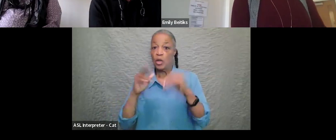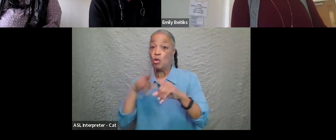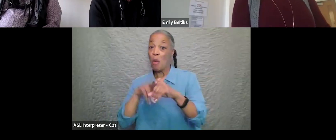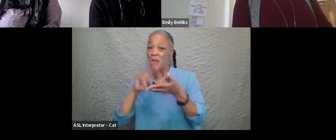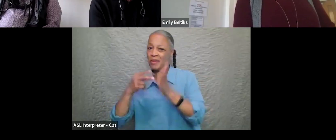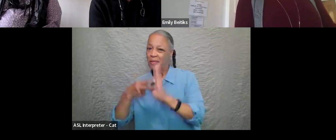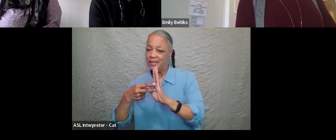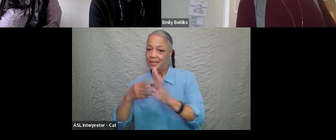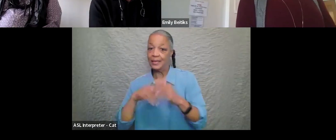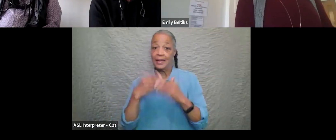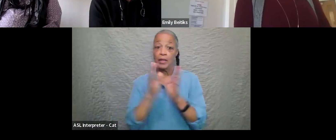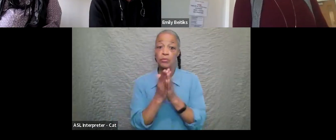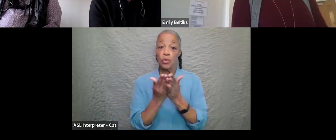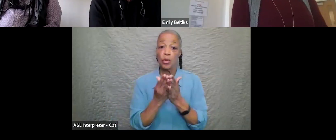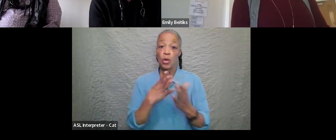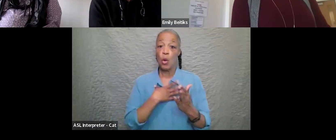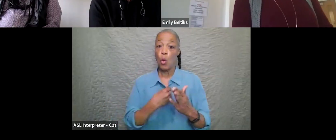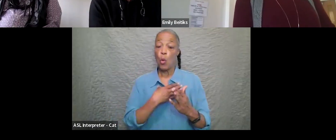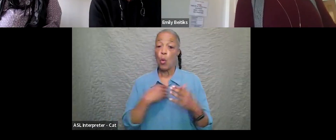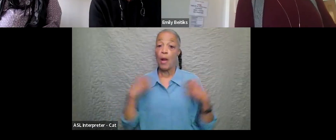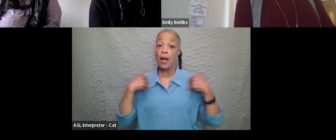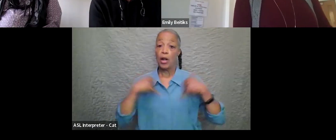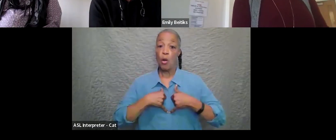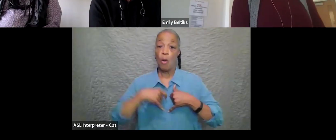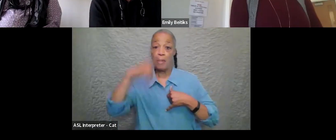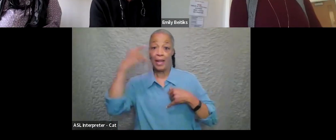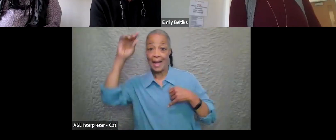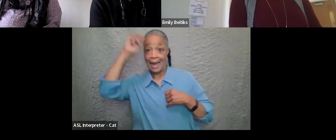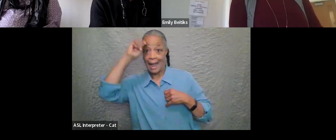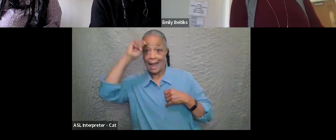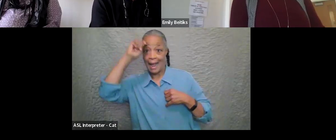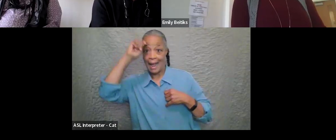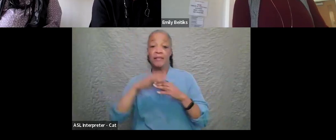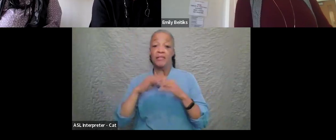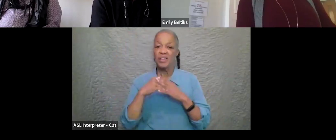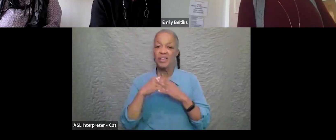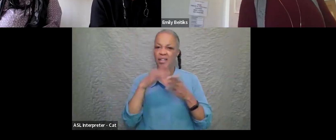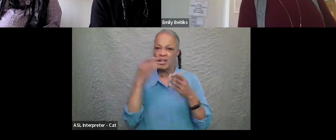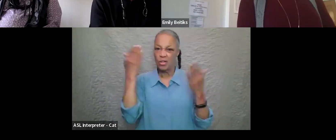His next book, White Coat, Black Hat, cut deep into the dark side of American medicine.